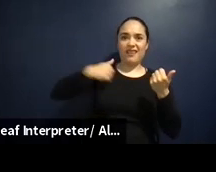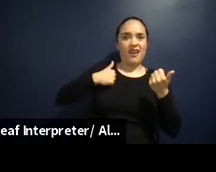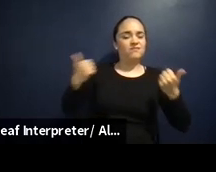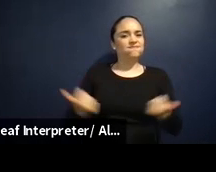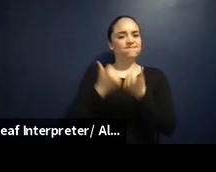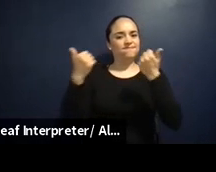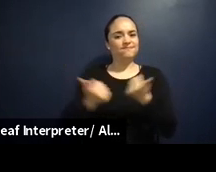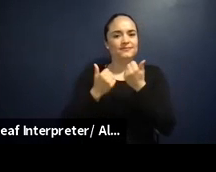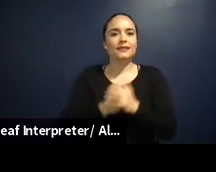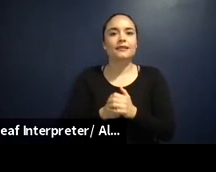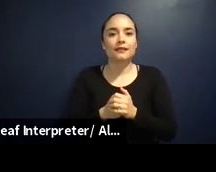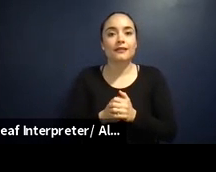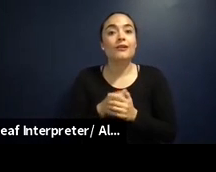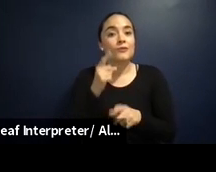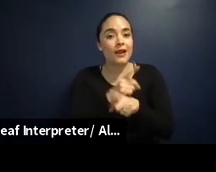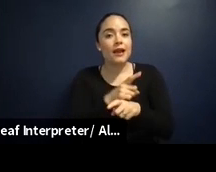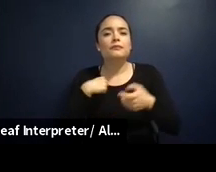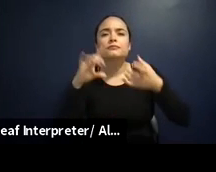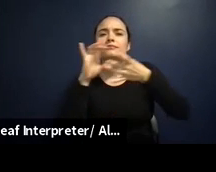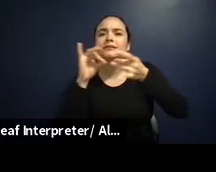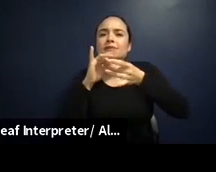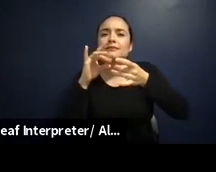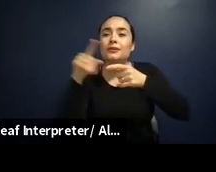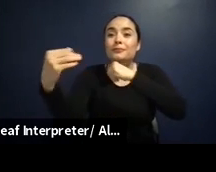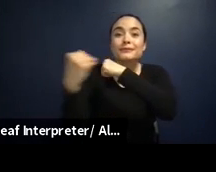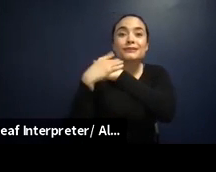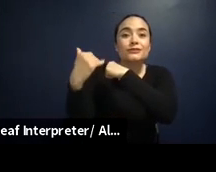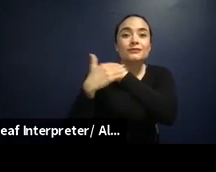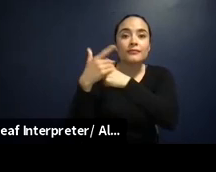over time as it gets buried into more and more and more sand over top of it,